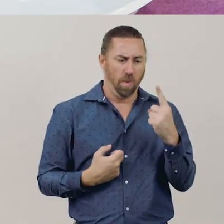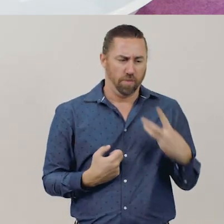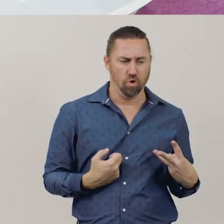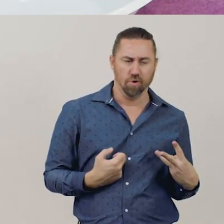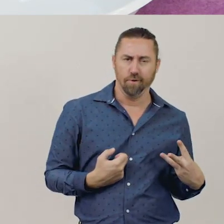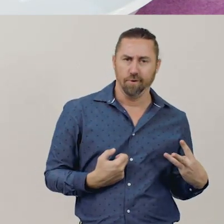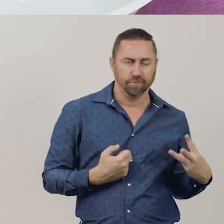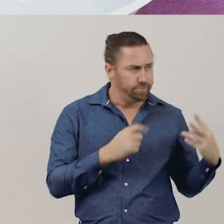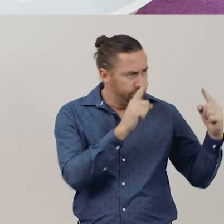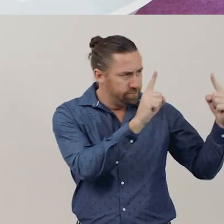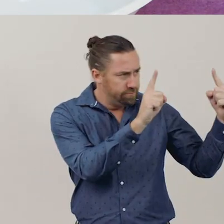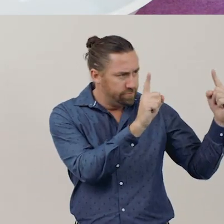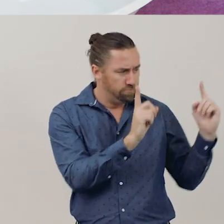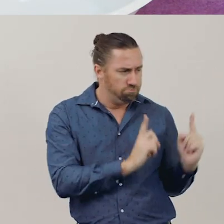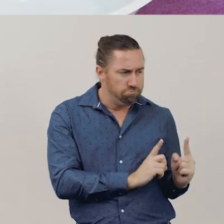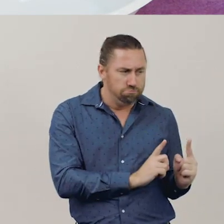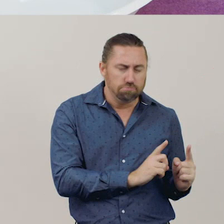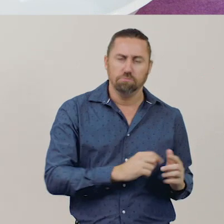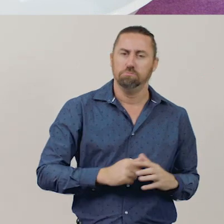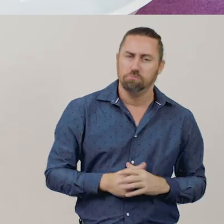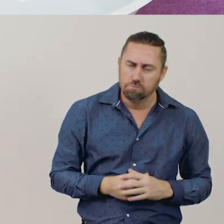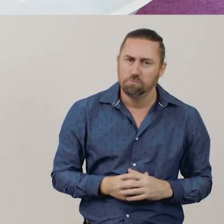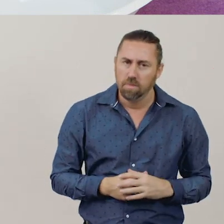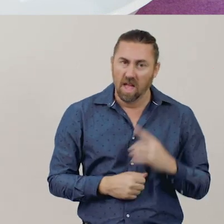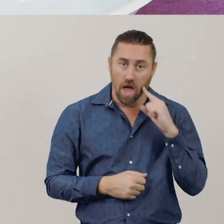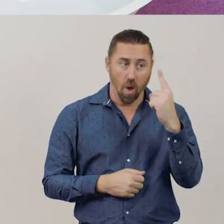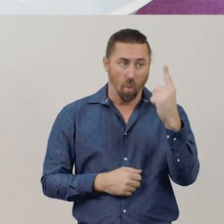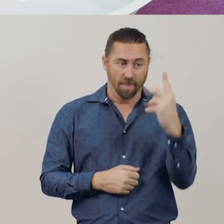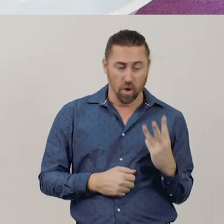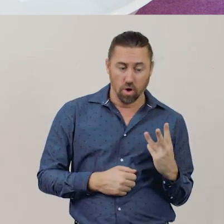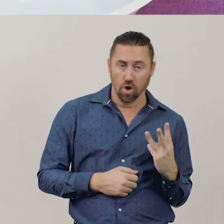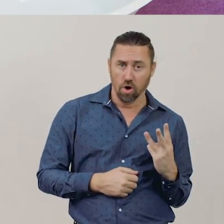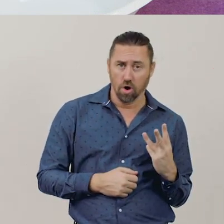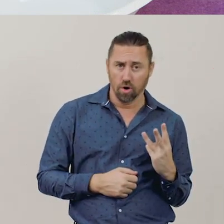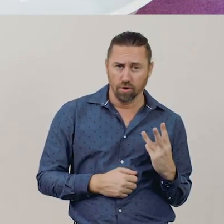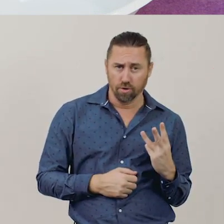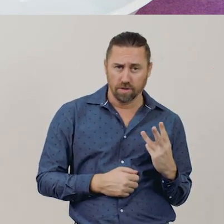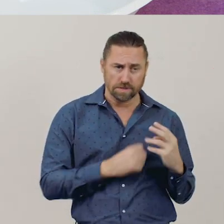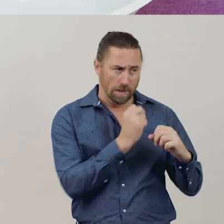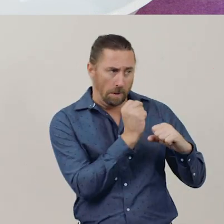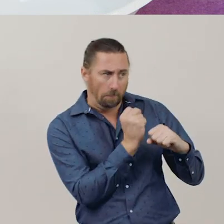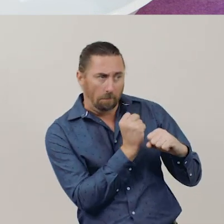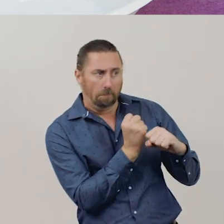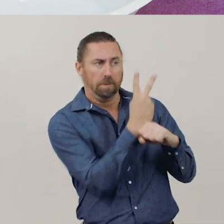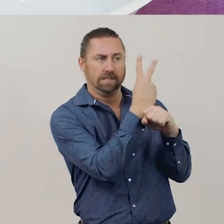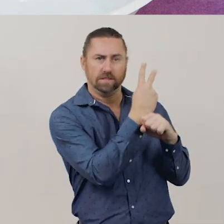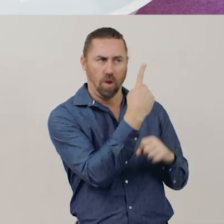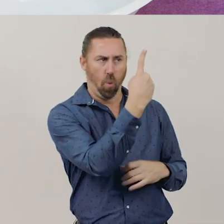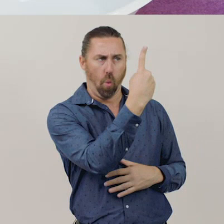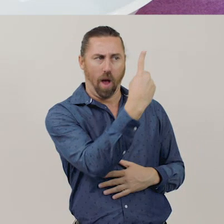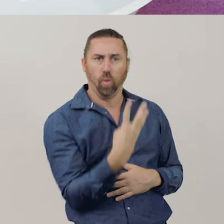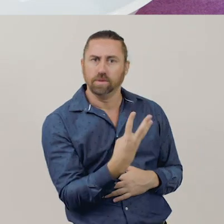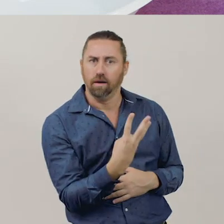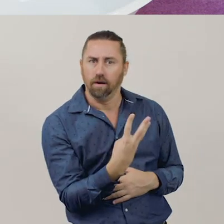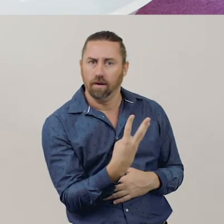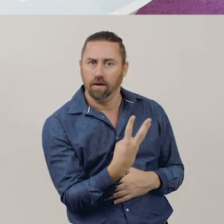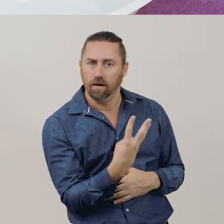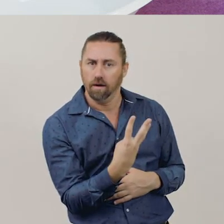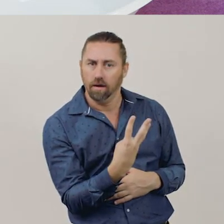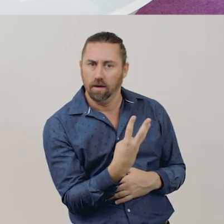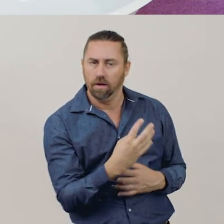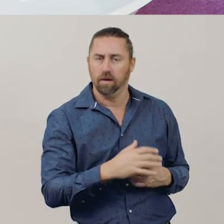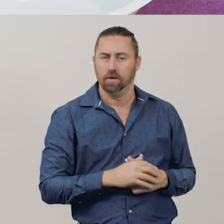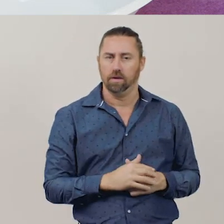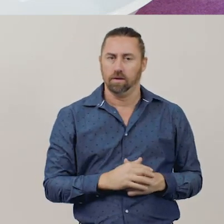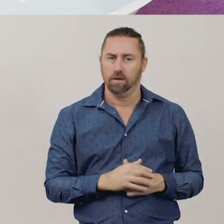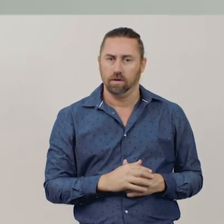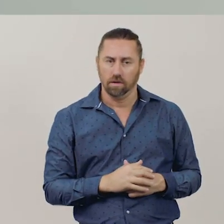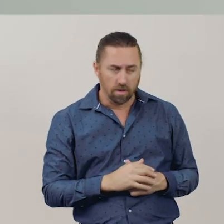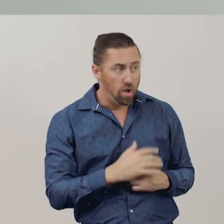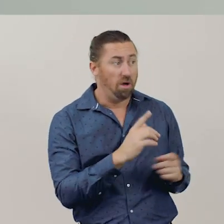I can also see that 1 third is larger than 1 quarter, and 2 eighths.